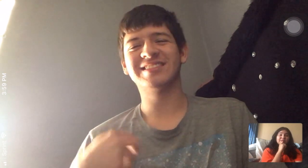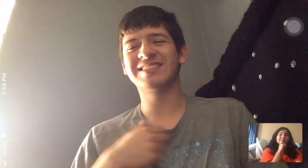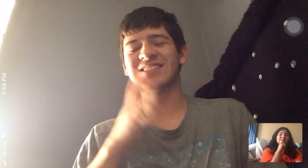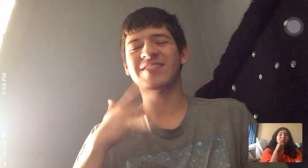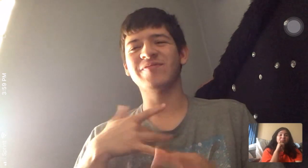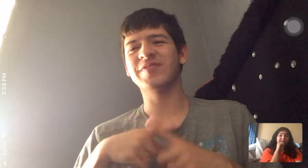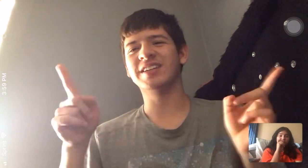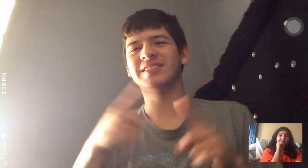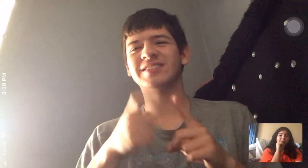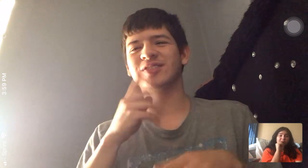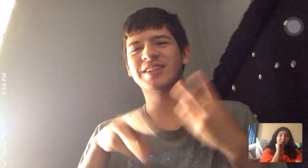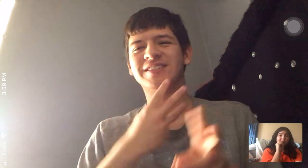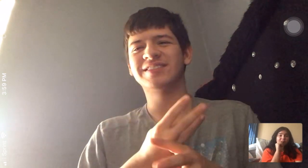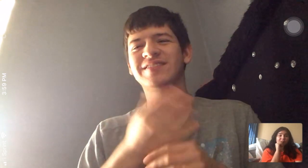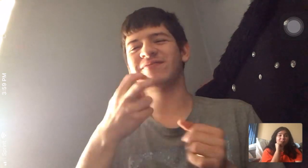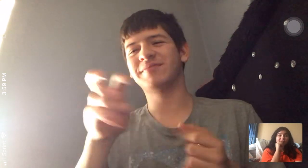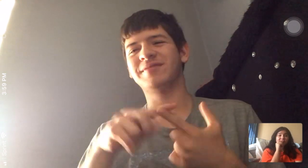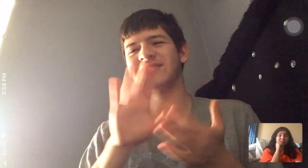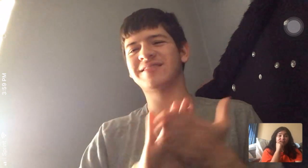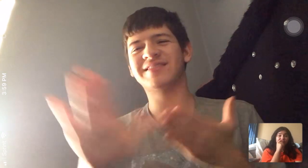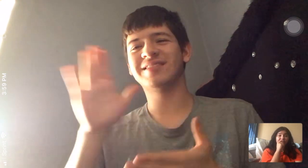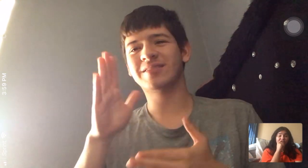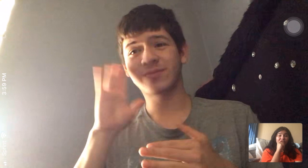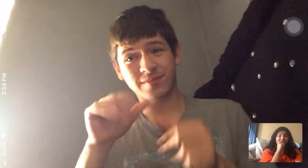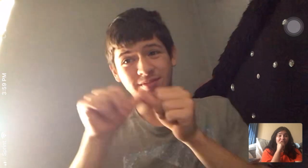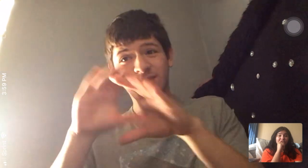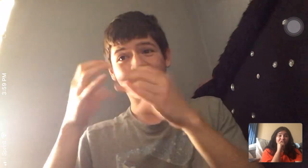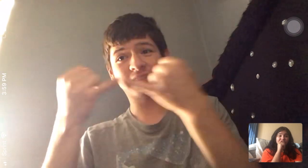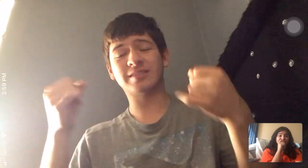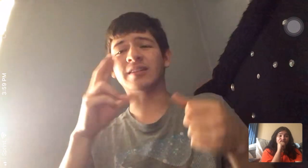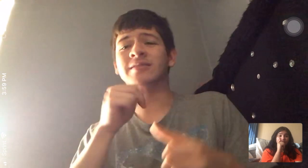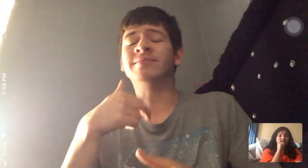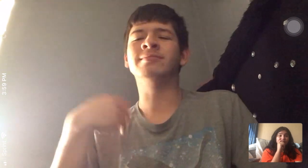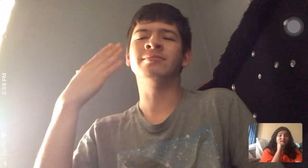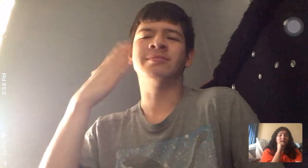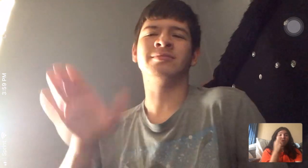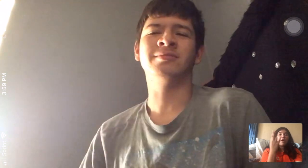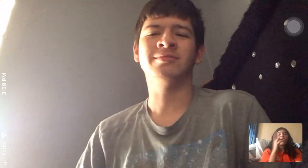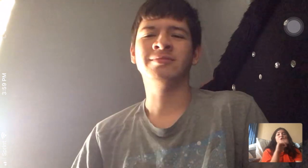We will feel different when we all enter the adult world. But will we continue online classes [later]? We don’t know yet.